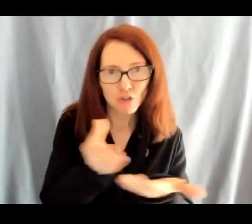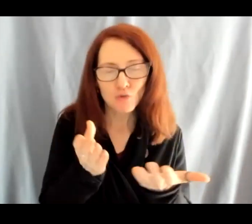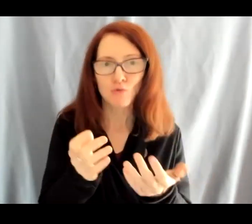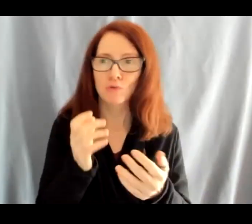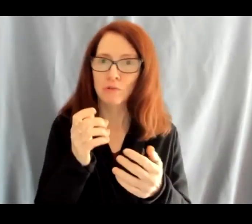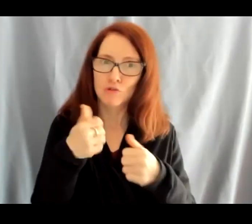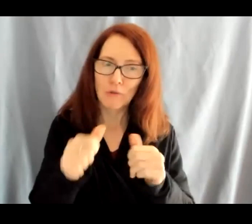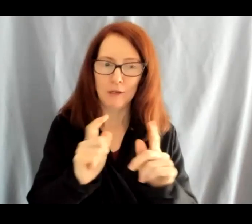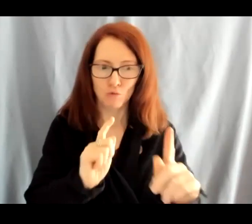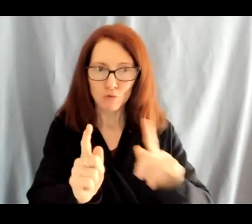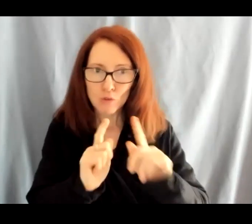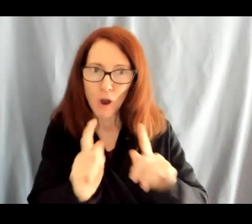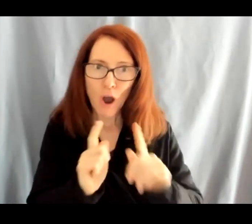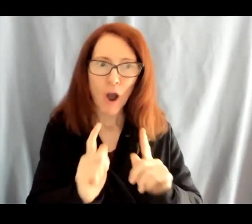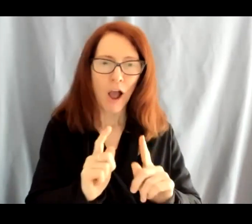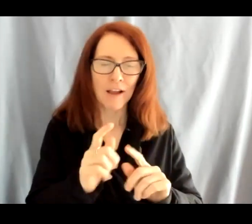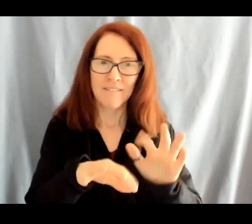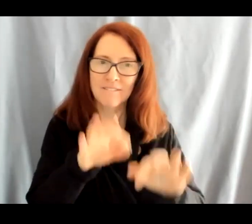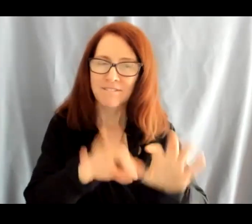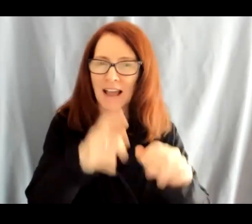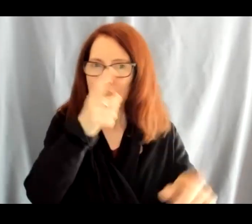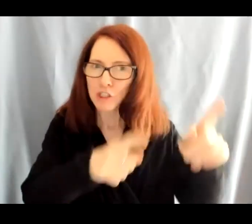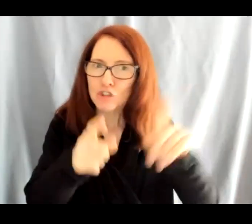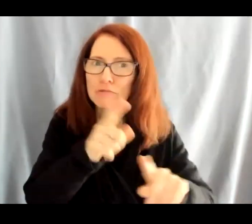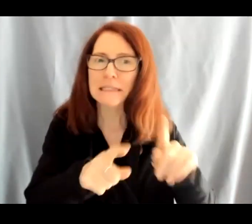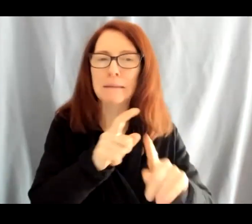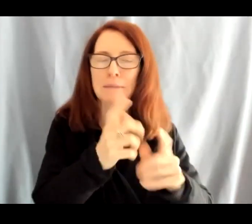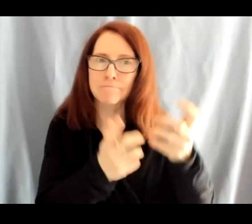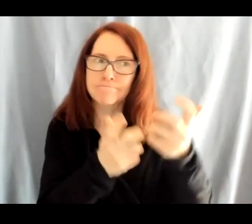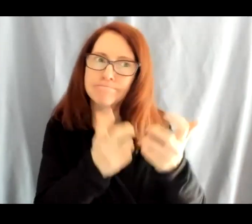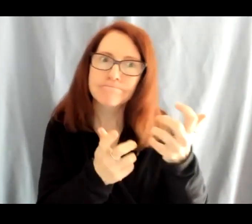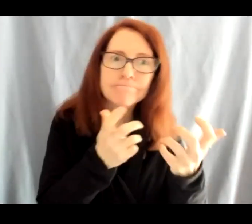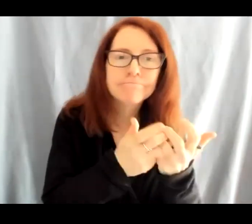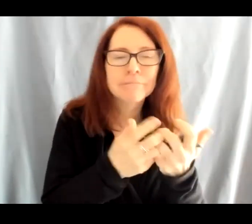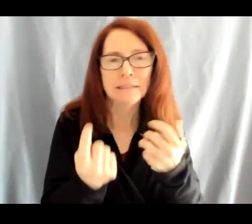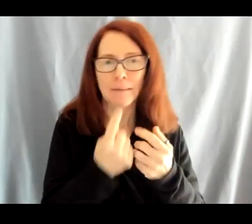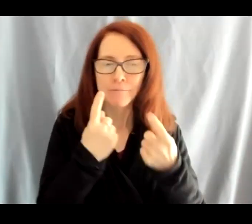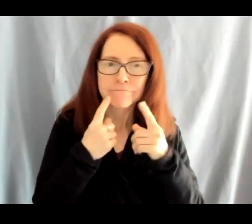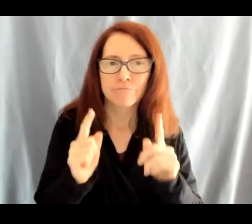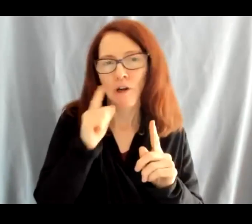and kind of meet in the middle so it's a kind of fuzzy answer. Camille do you have